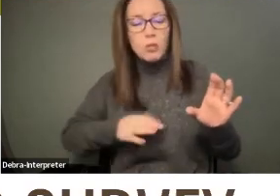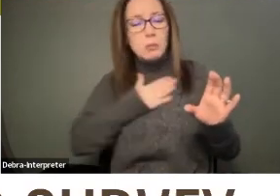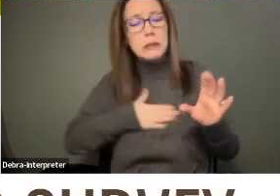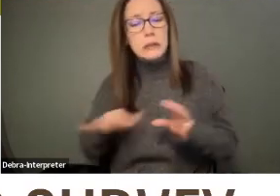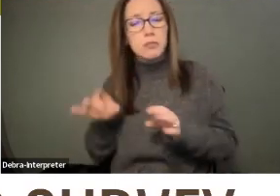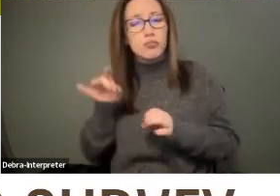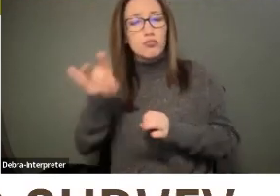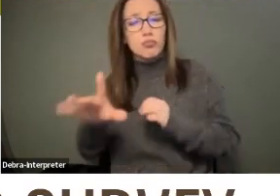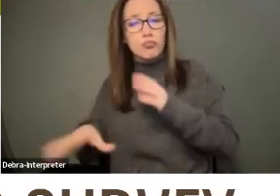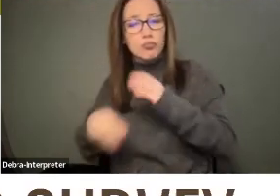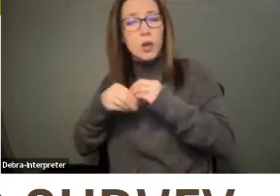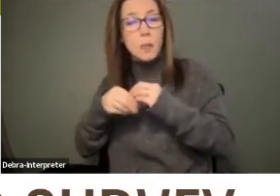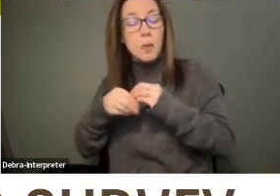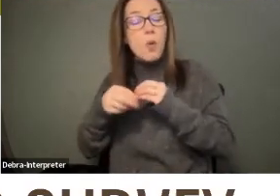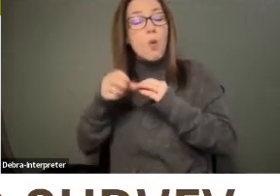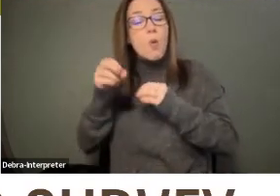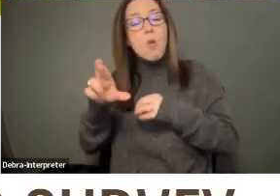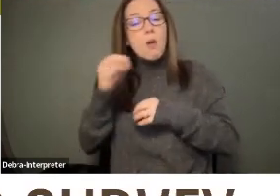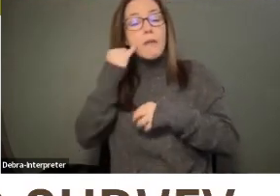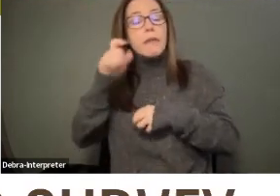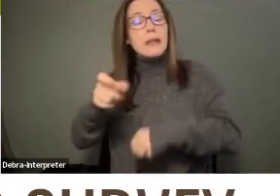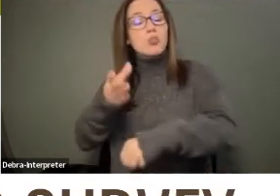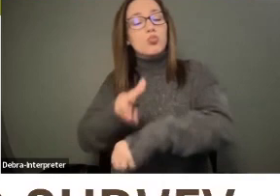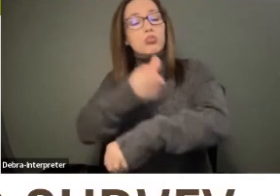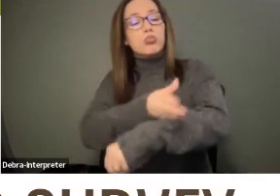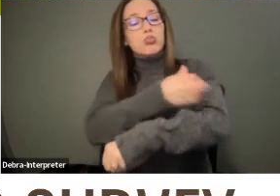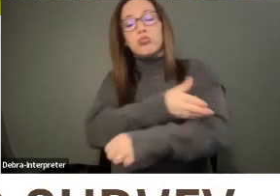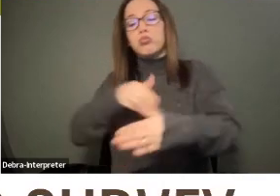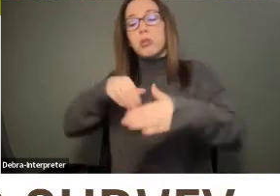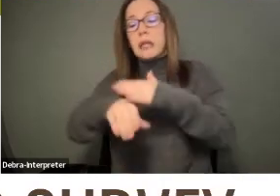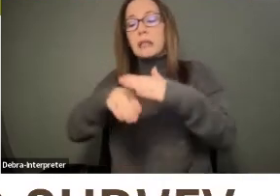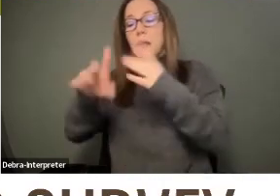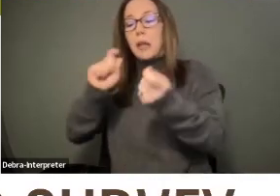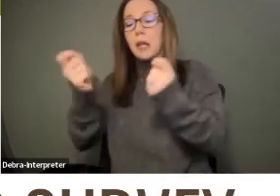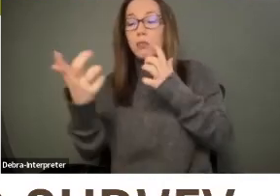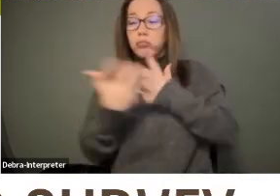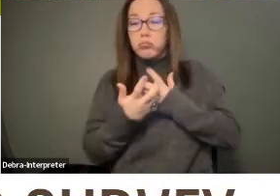captioning useful, we would love it if you add a comment about that as well. If there are other ways